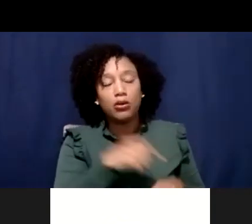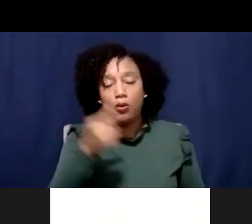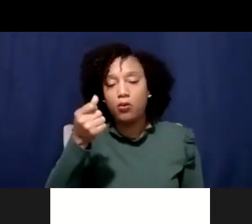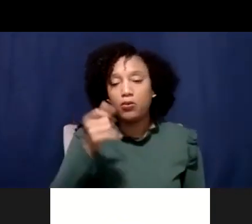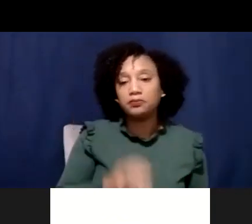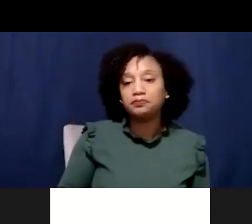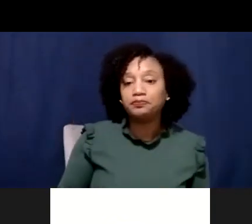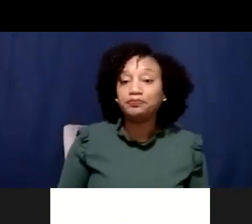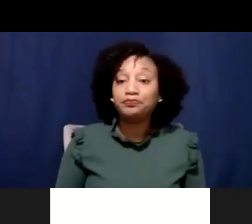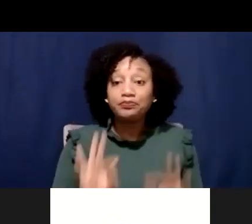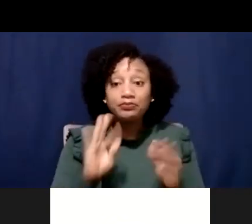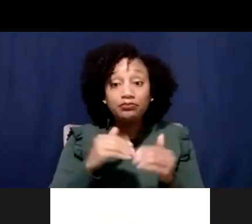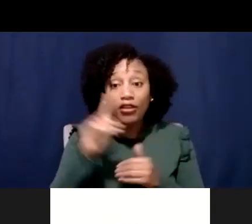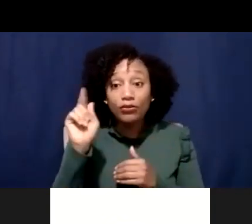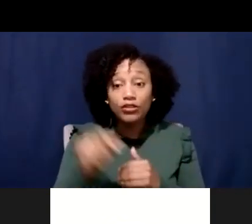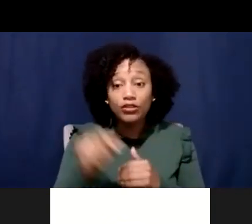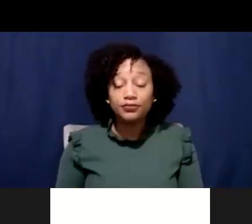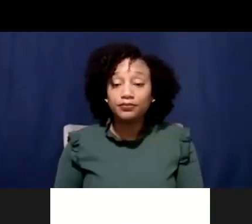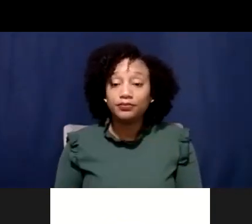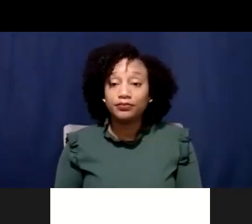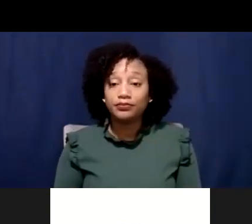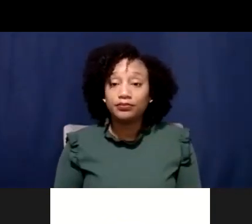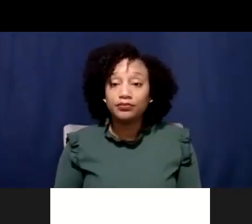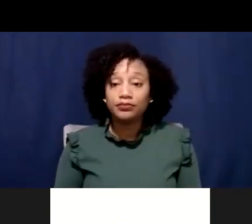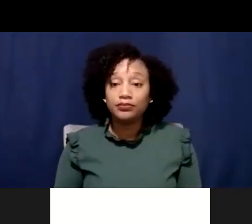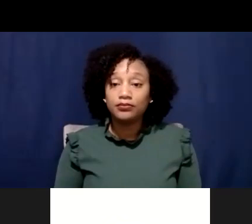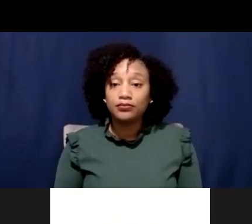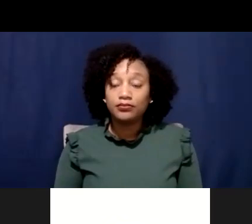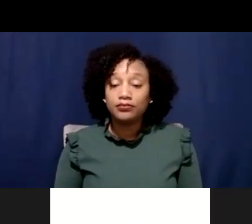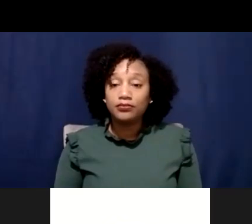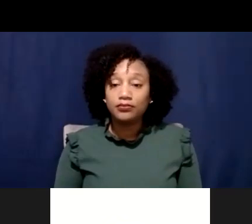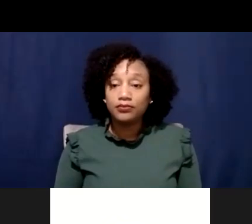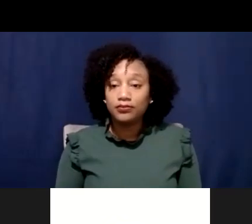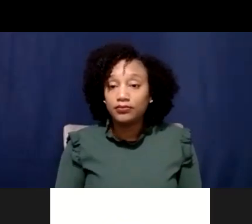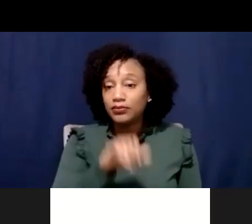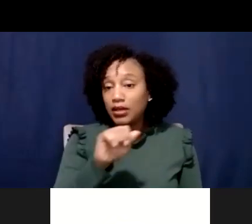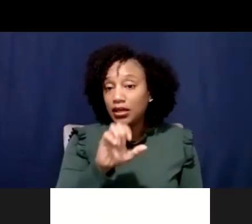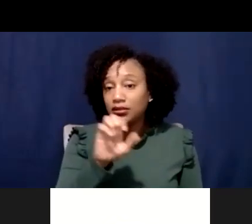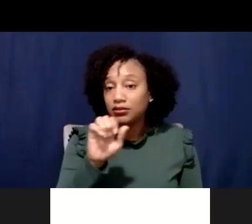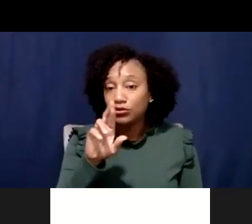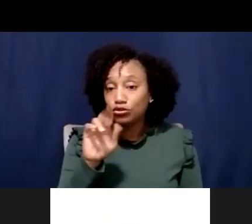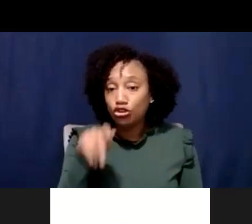All right, another question. Let's see, S corp are usually, yes, of course. Okay, another question,